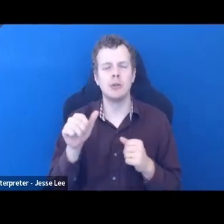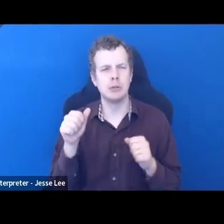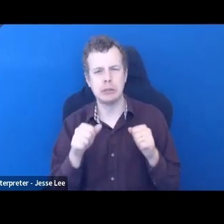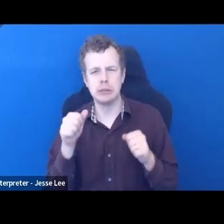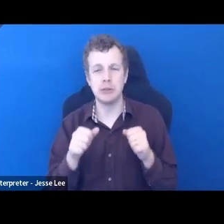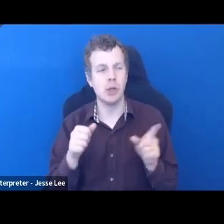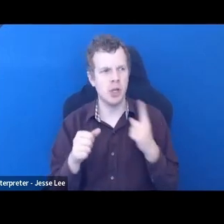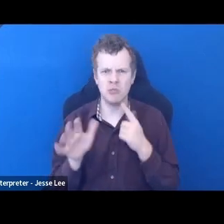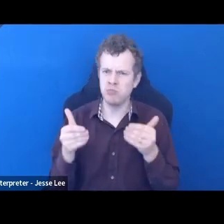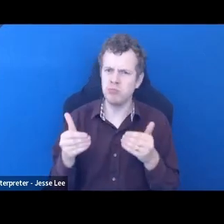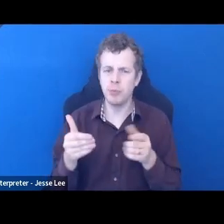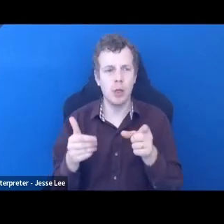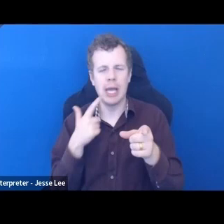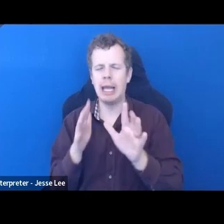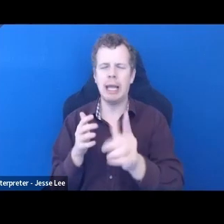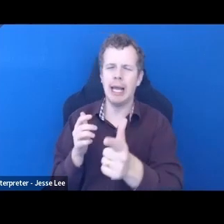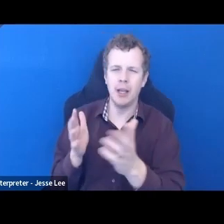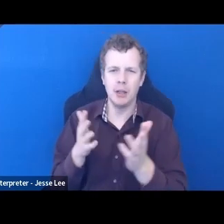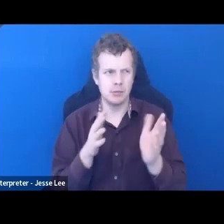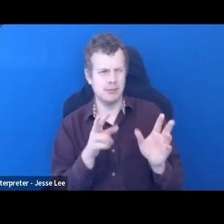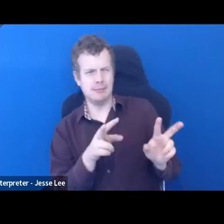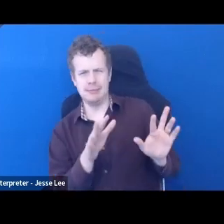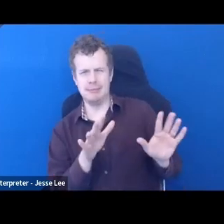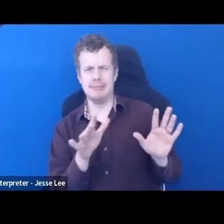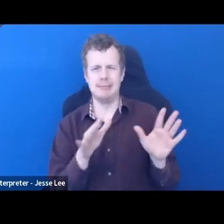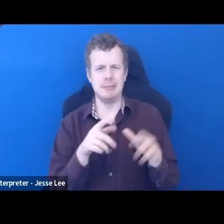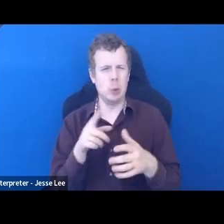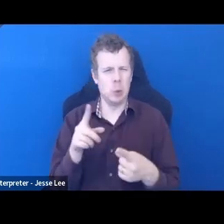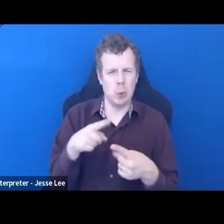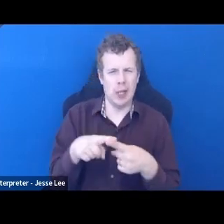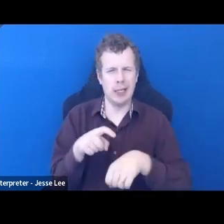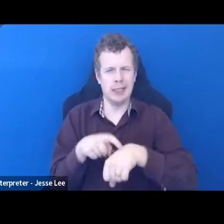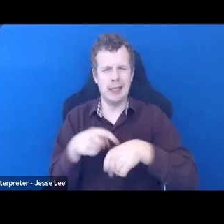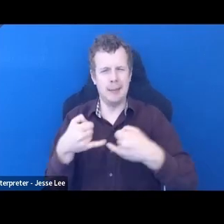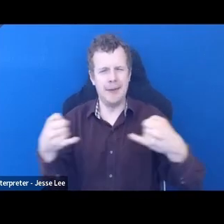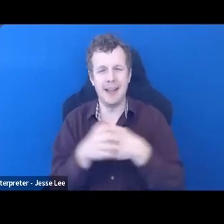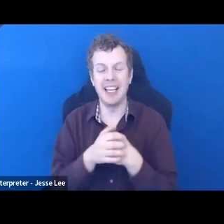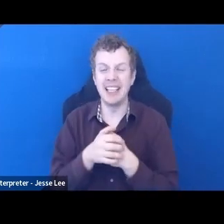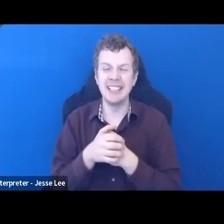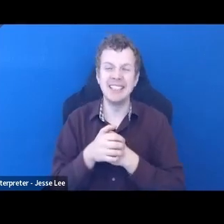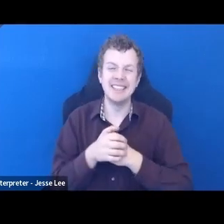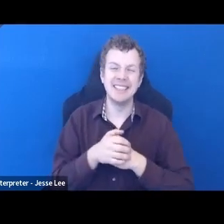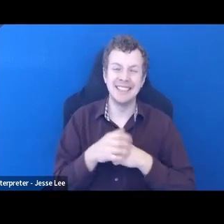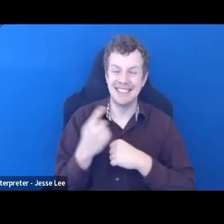And I think this bears out quite a bit in the past probably 10 years in this area,